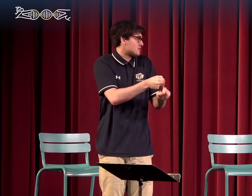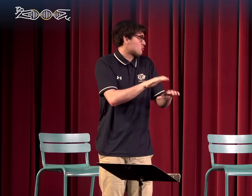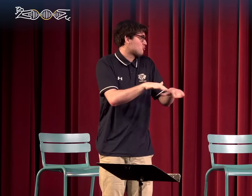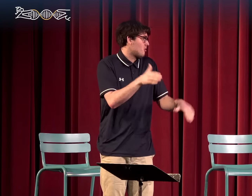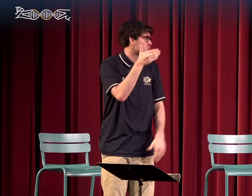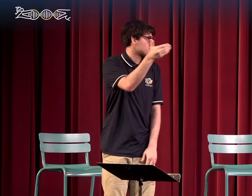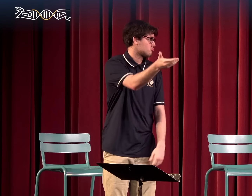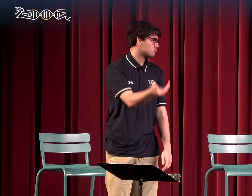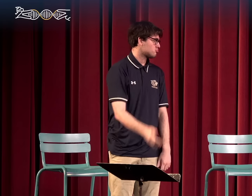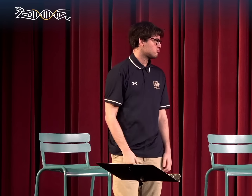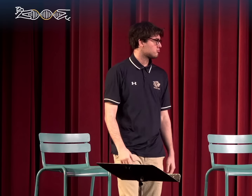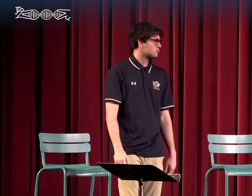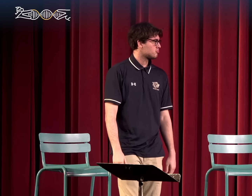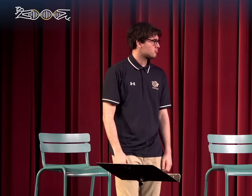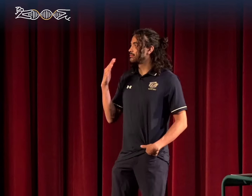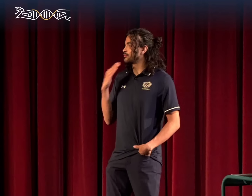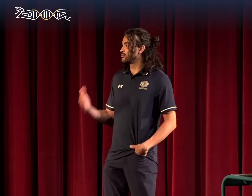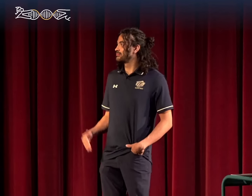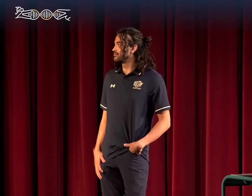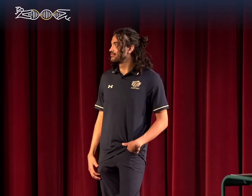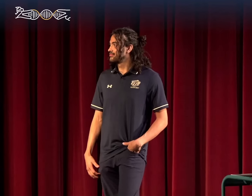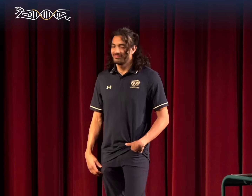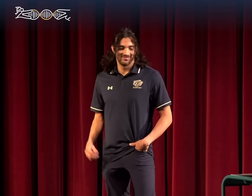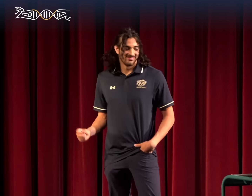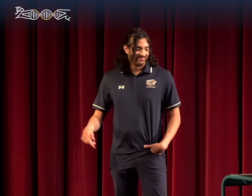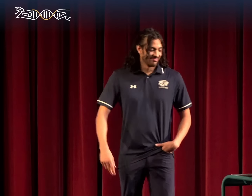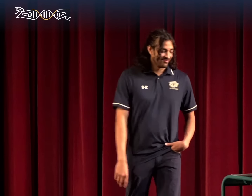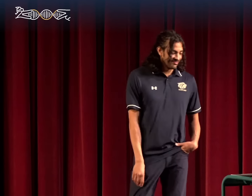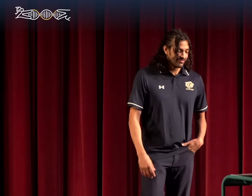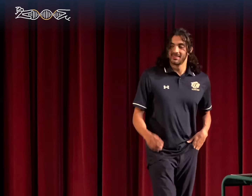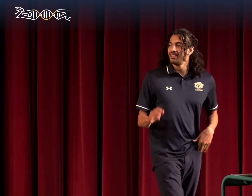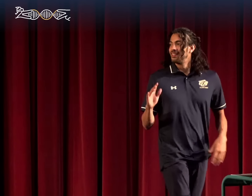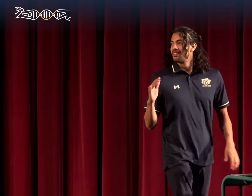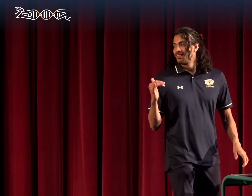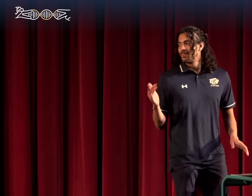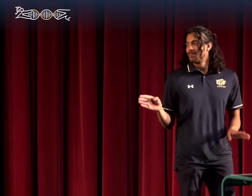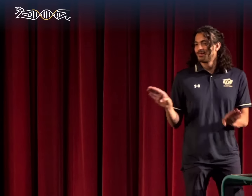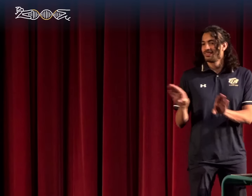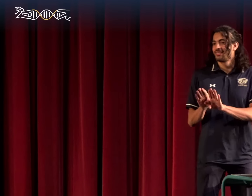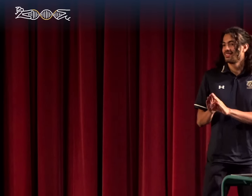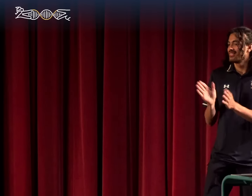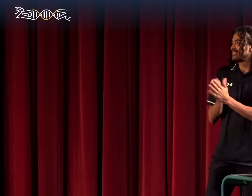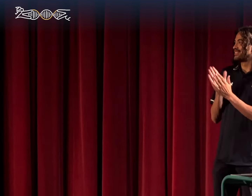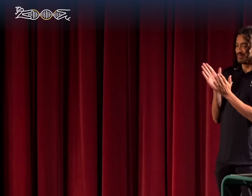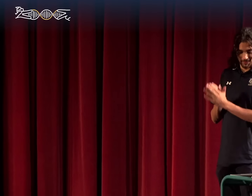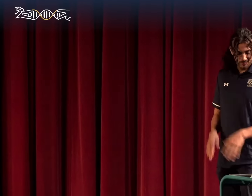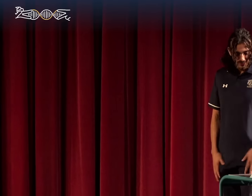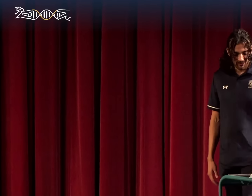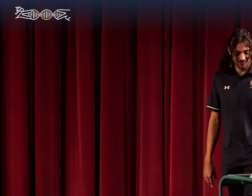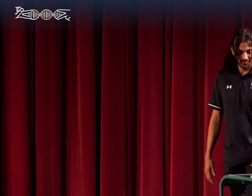them if a person does not know how to sign or cannot pick up sign language